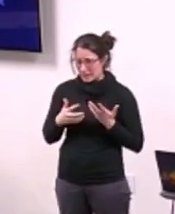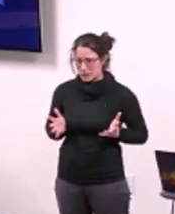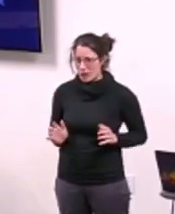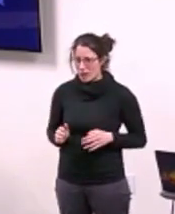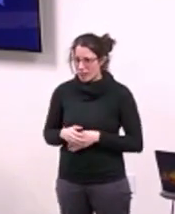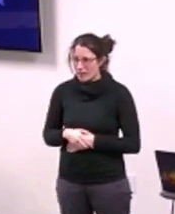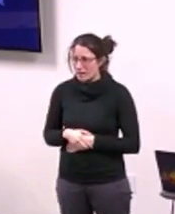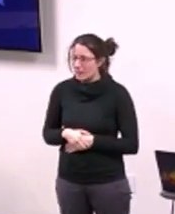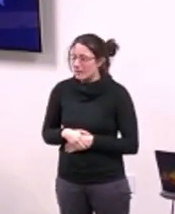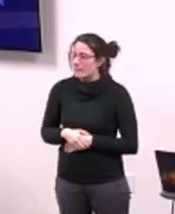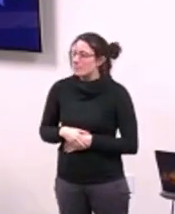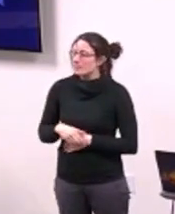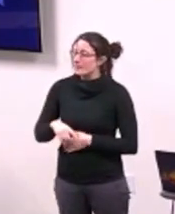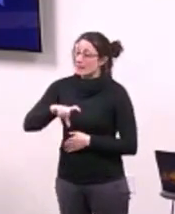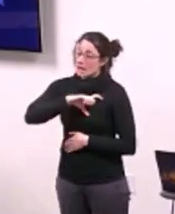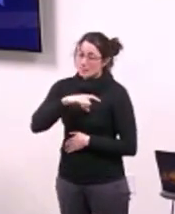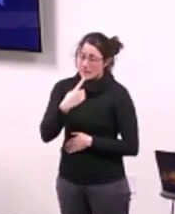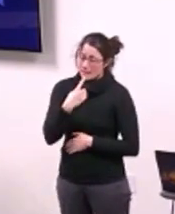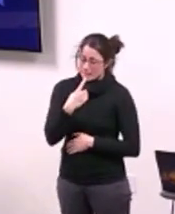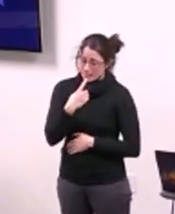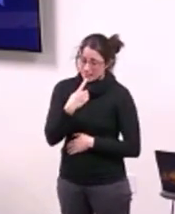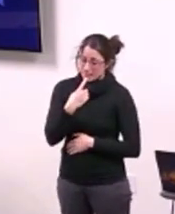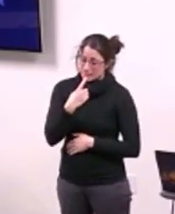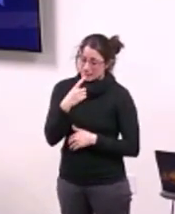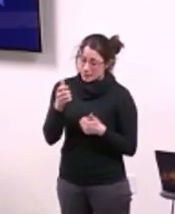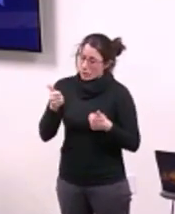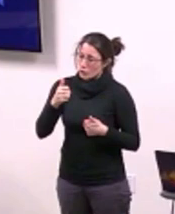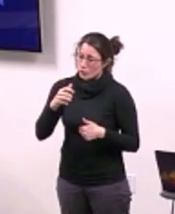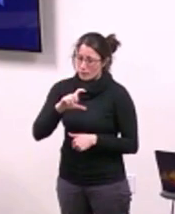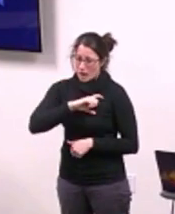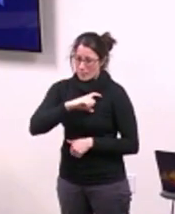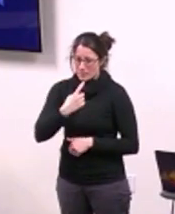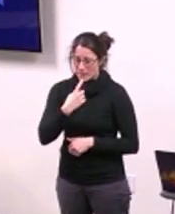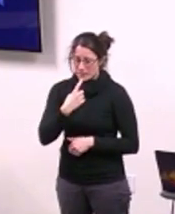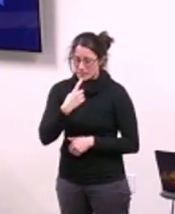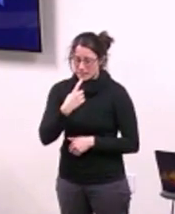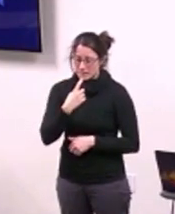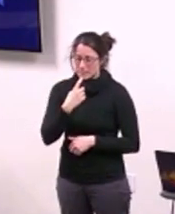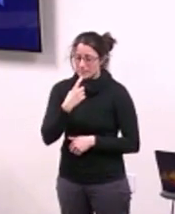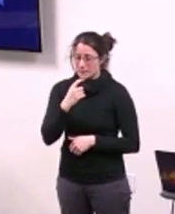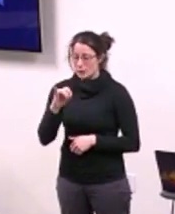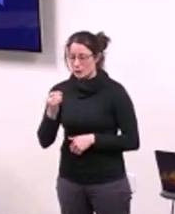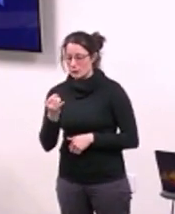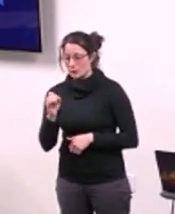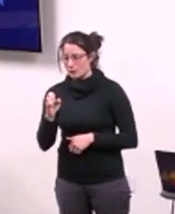The cop says the, the older cop was like. So when Germaine says again, "Y'all keep harassing me."